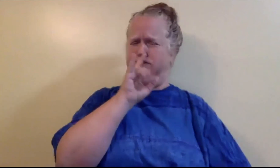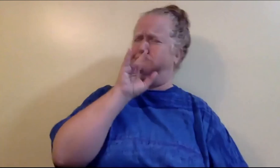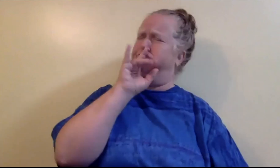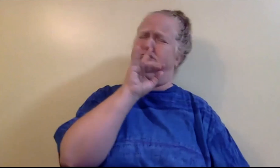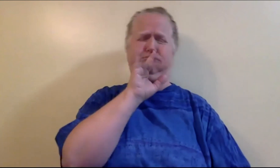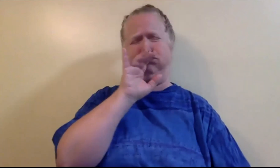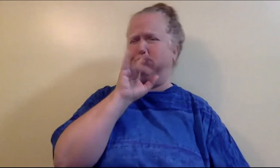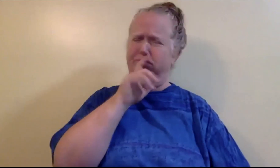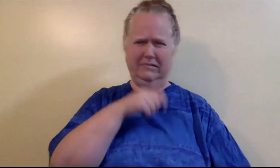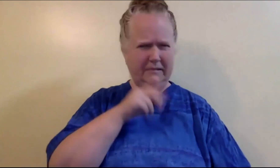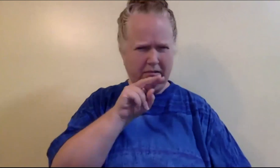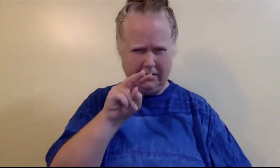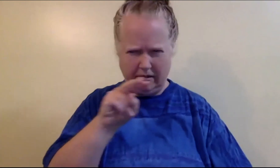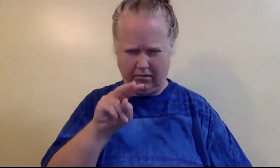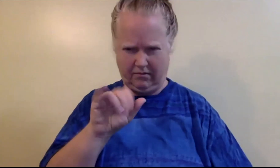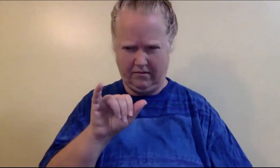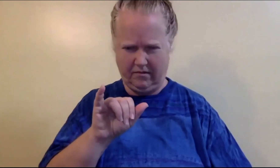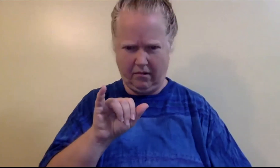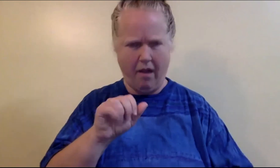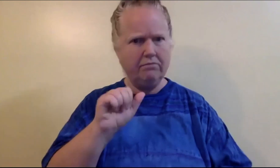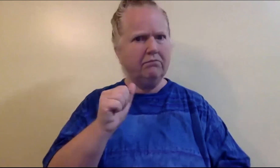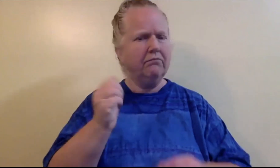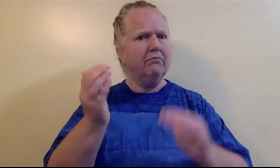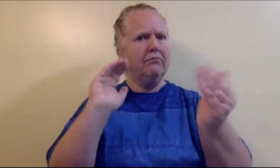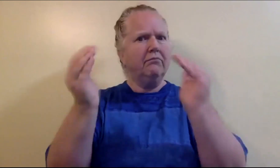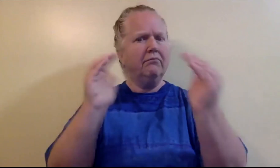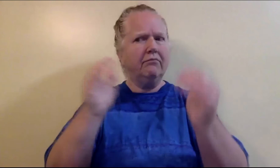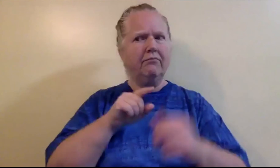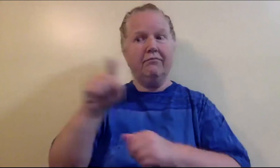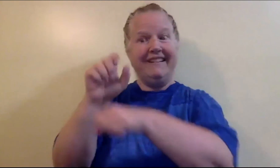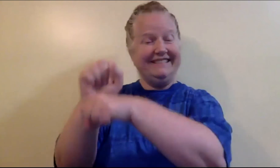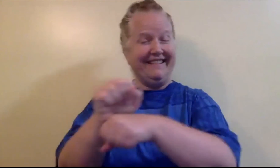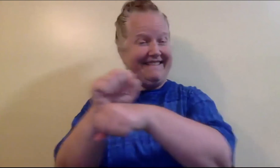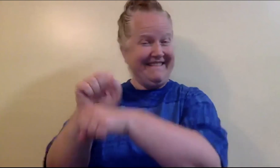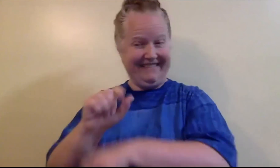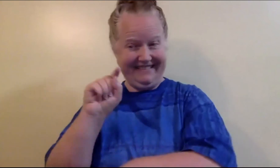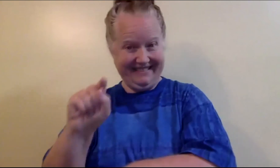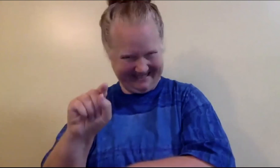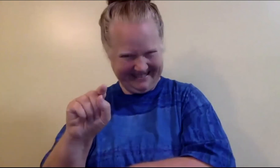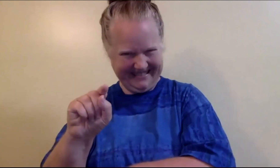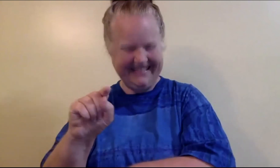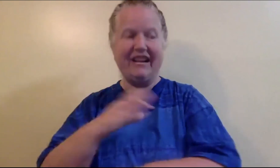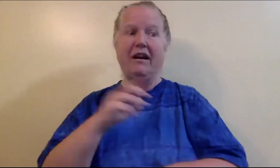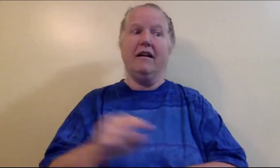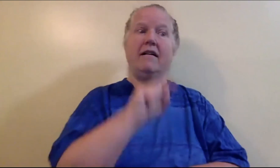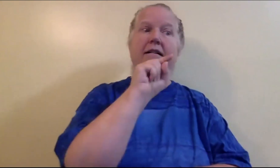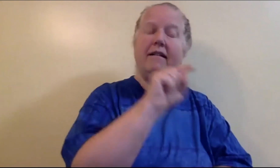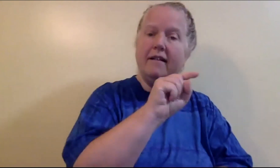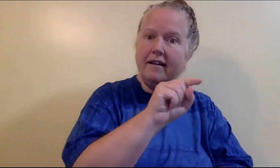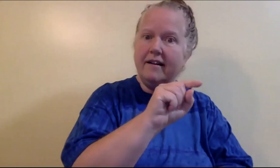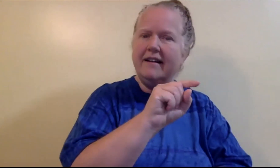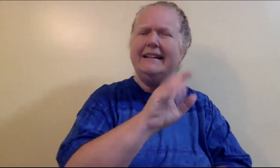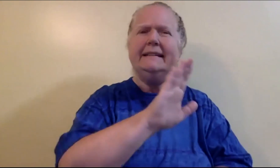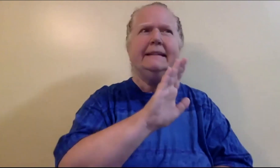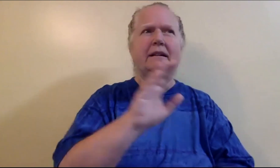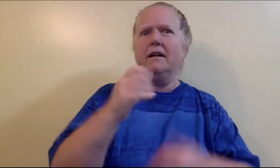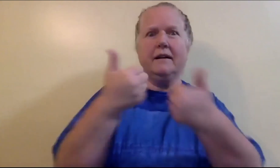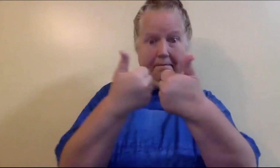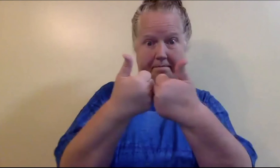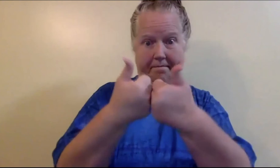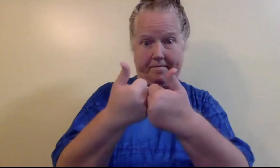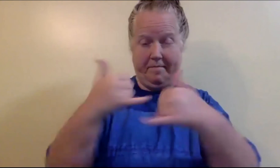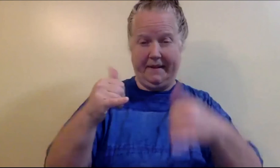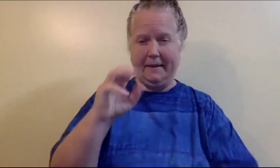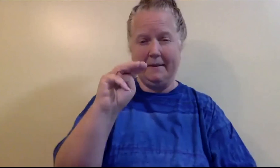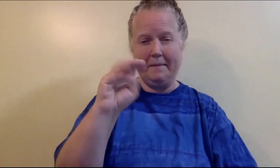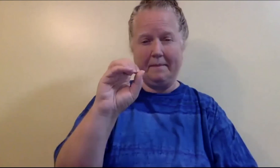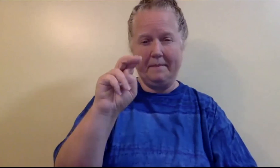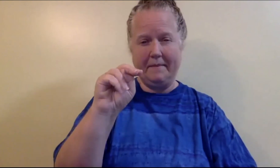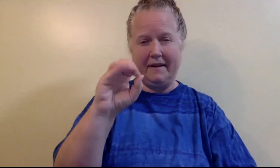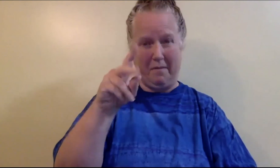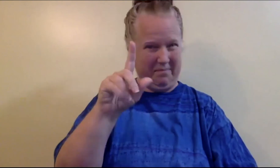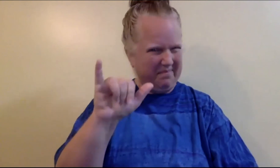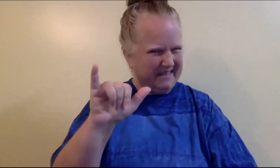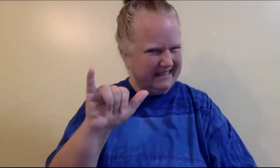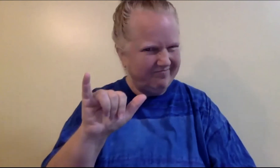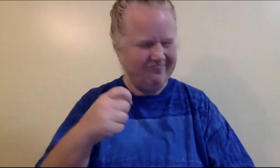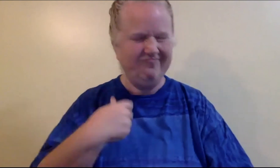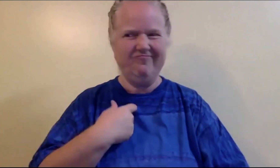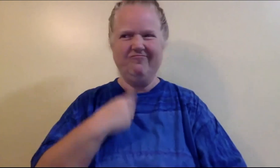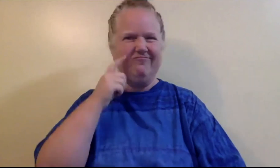She spoke about the comparison between slavery and the game Monopoly.